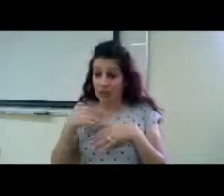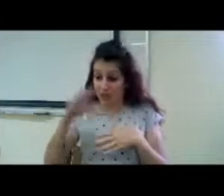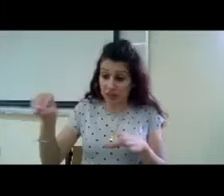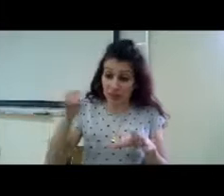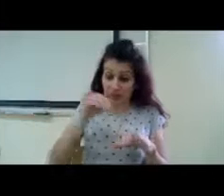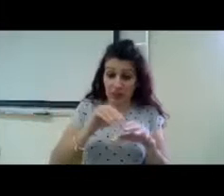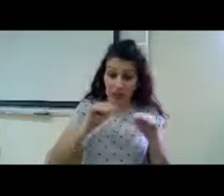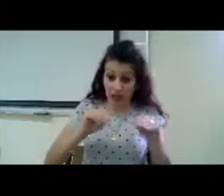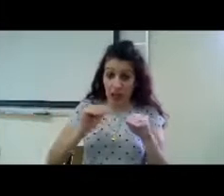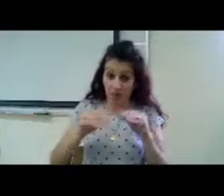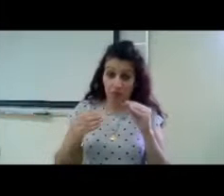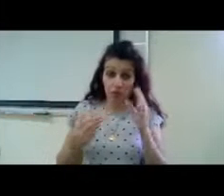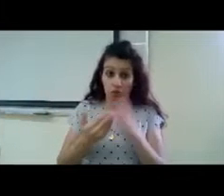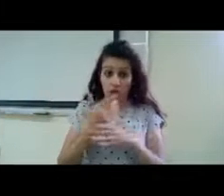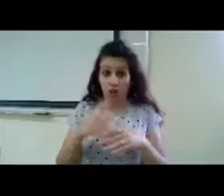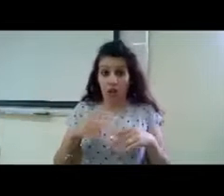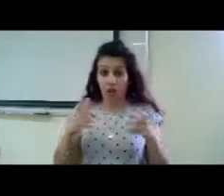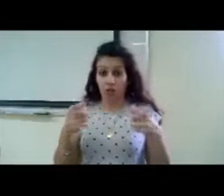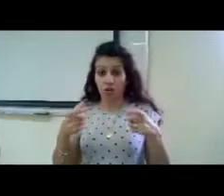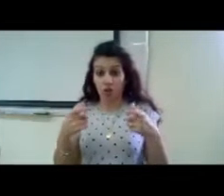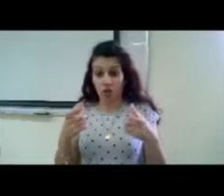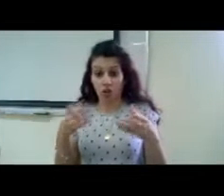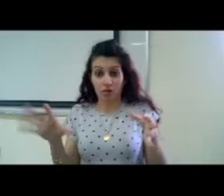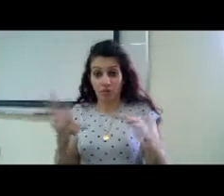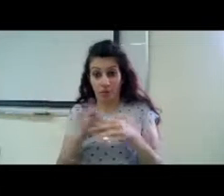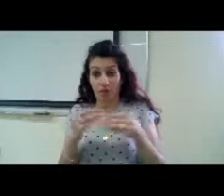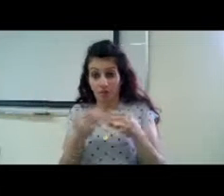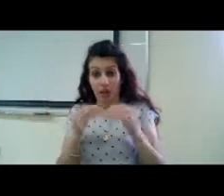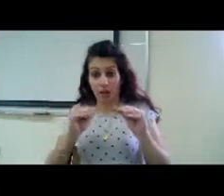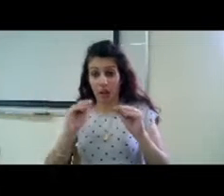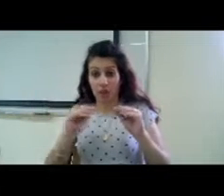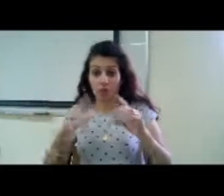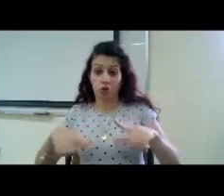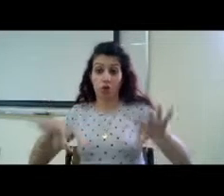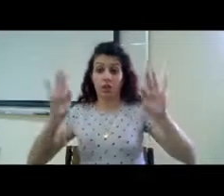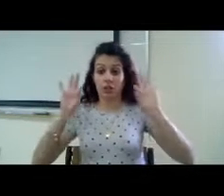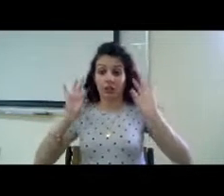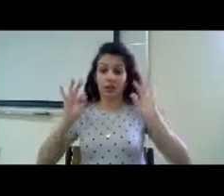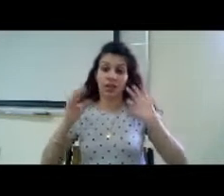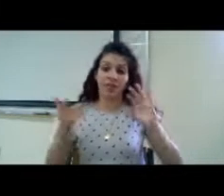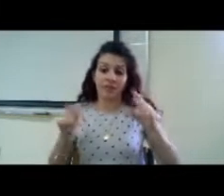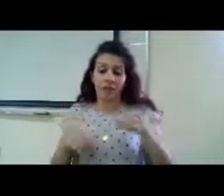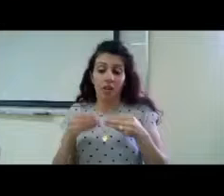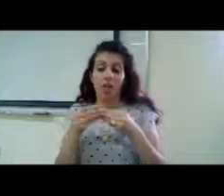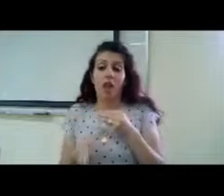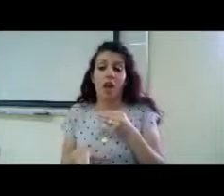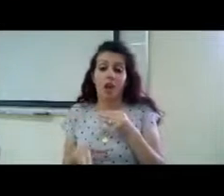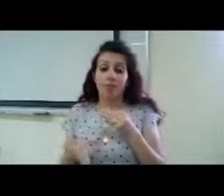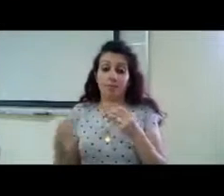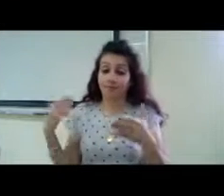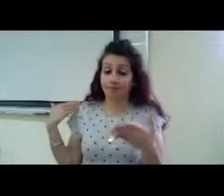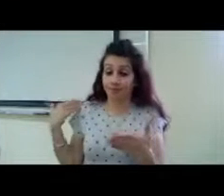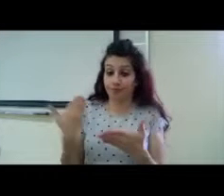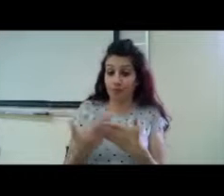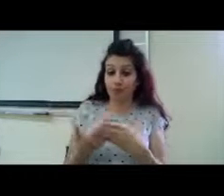this has led to a great deal of stress in many homes sometimes children with